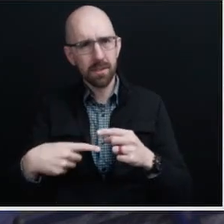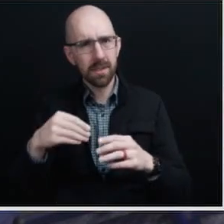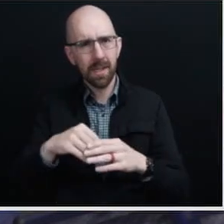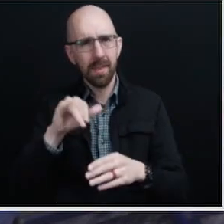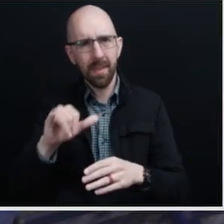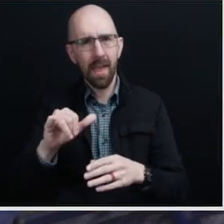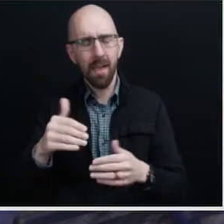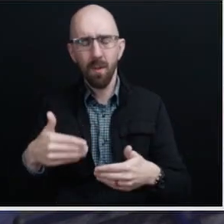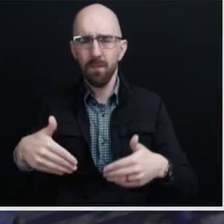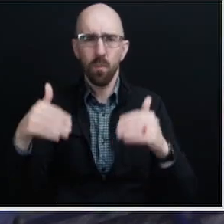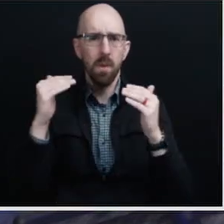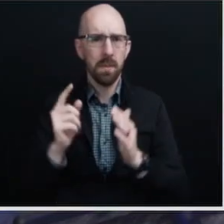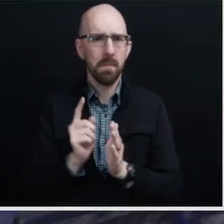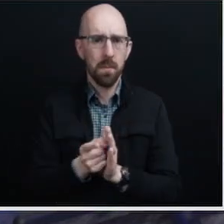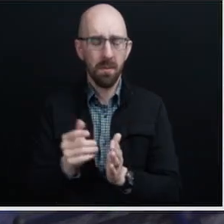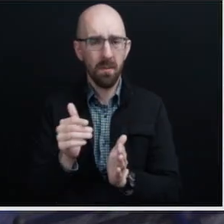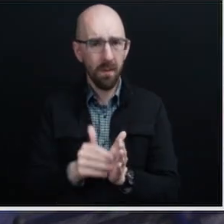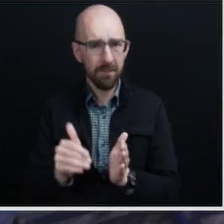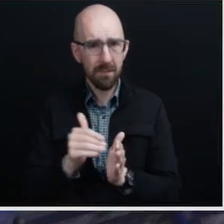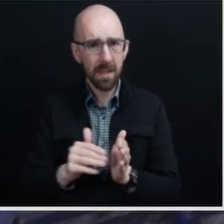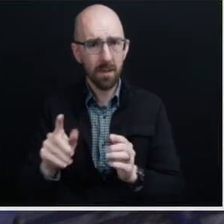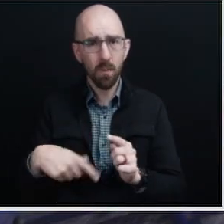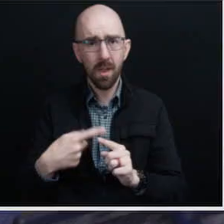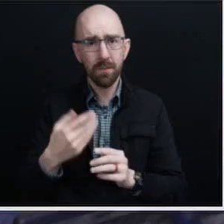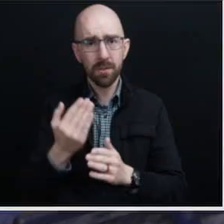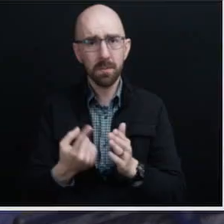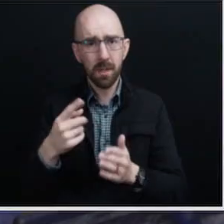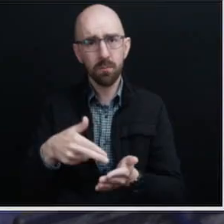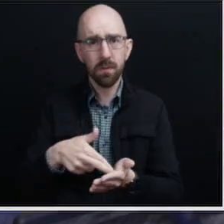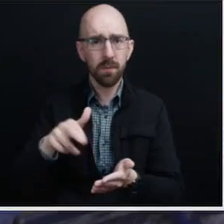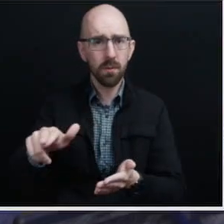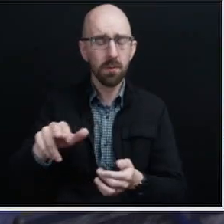moment? Because oftentimes, especially if someone's referred to the cancer center,